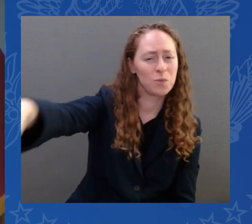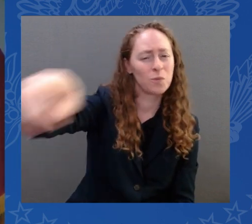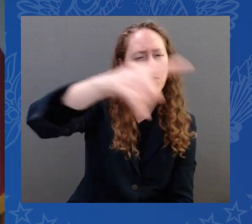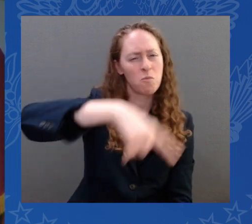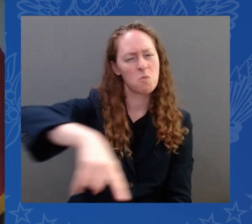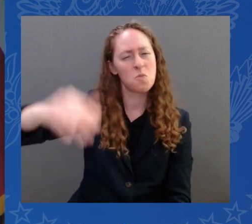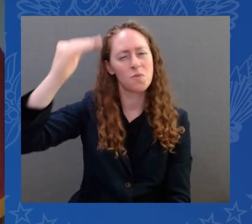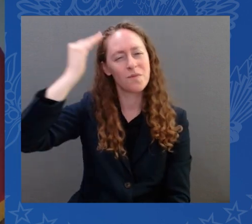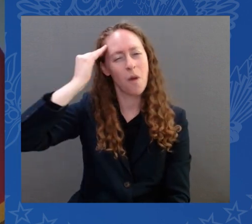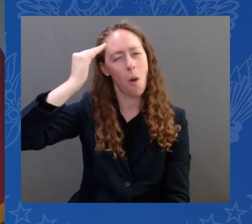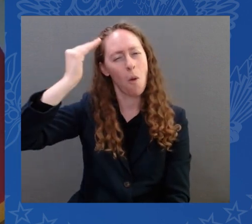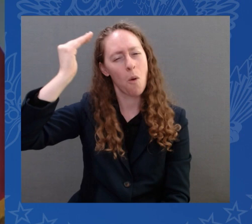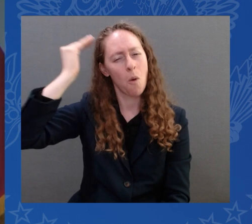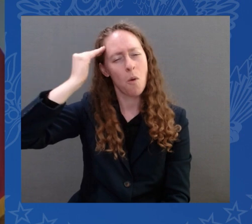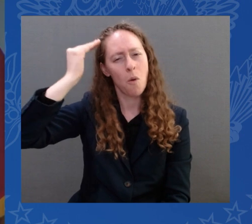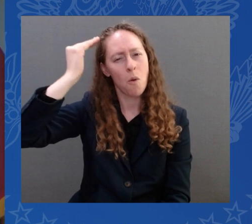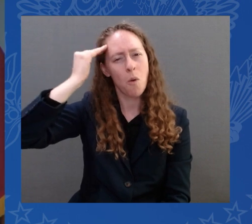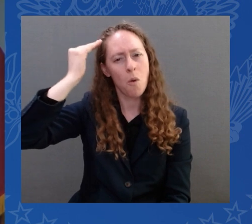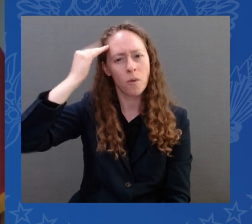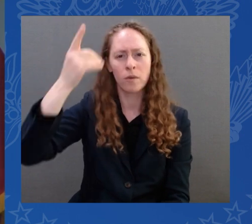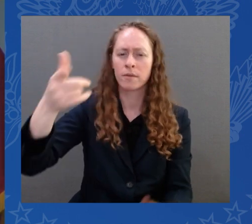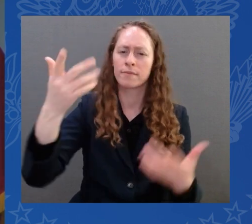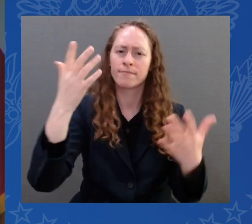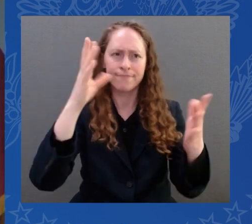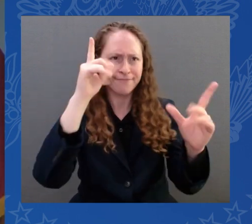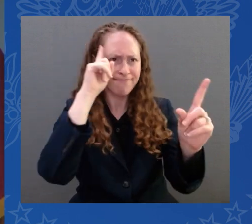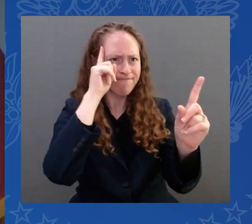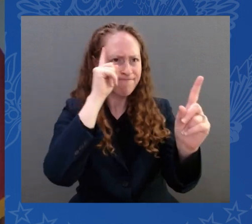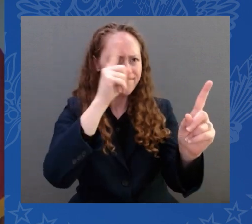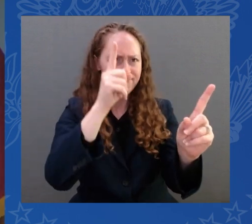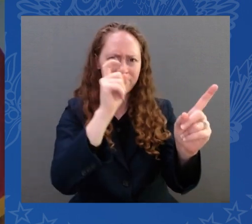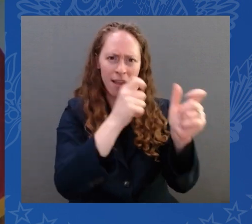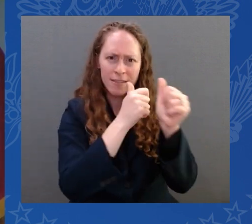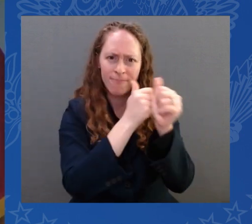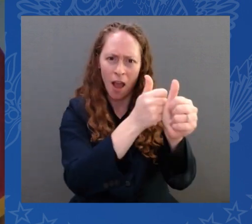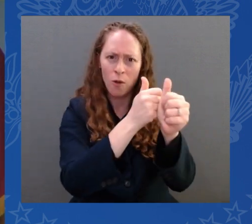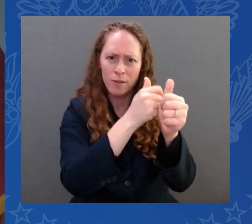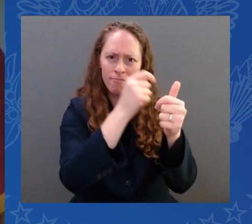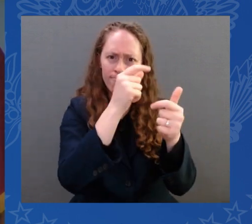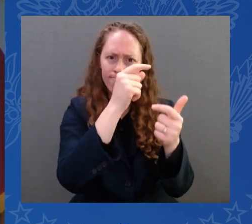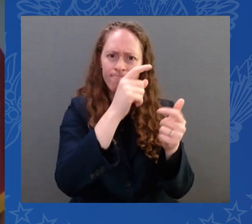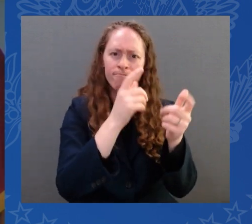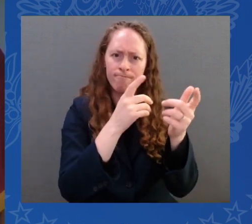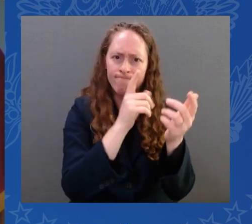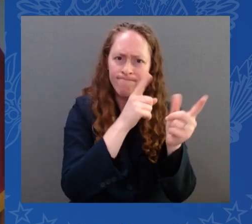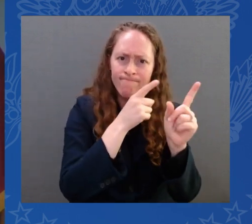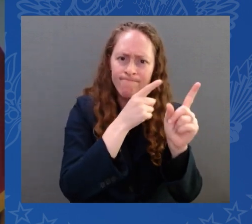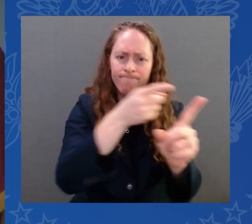we're going to be sending our finest. Congressman Ruppersberger, it's great to see you here. I'm told you're here.